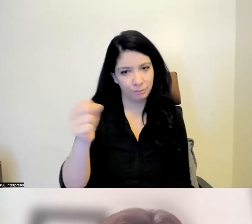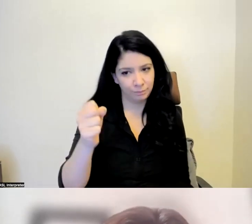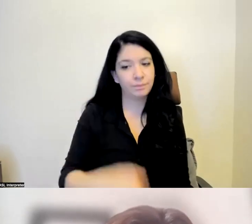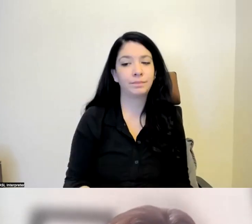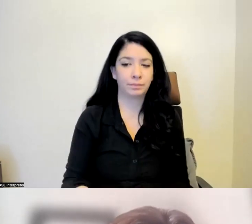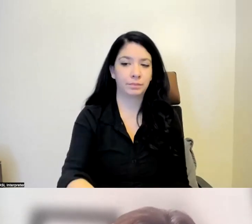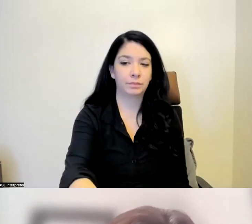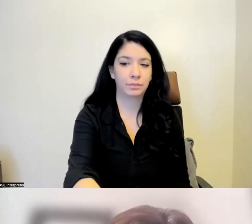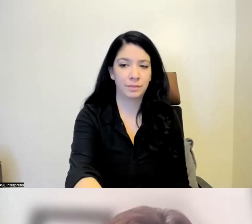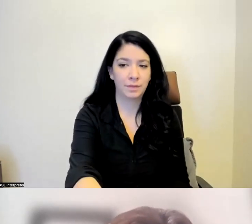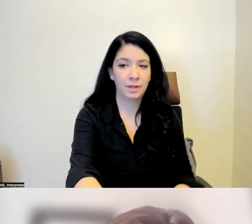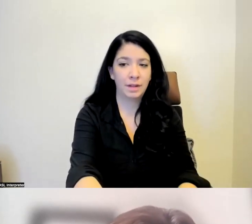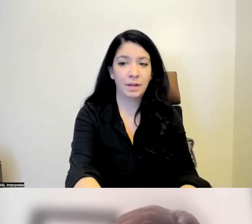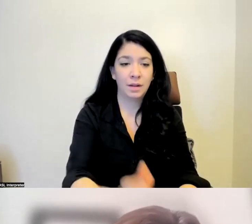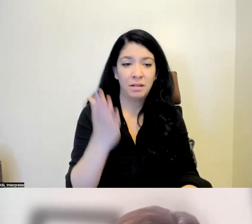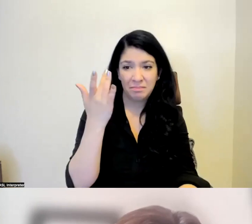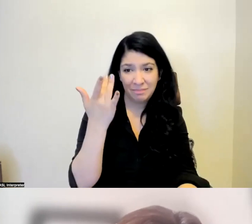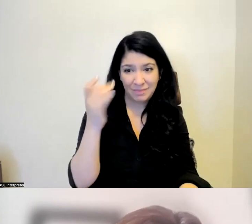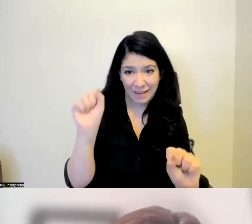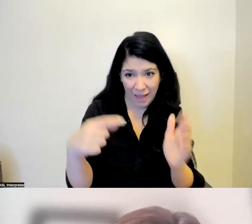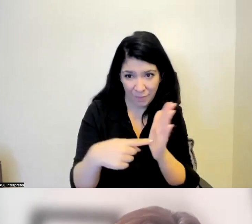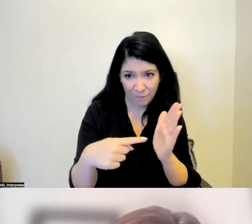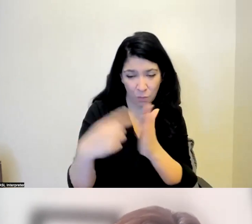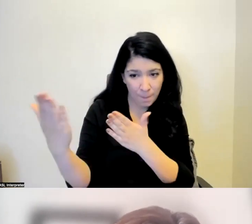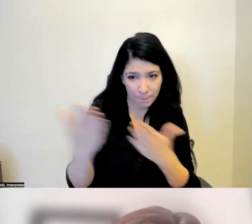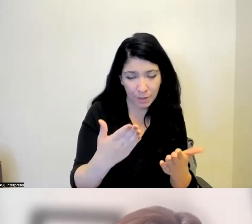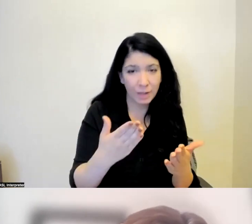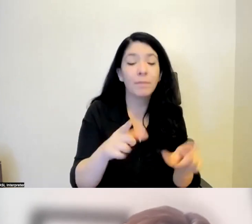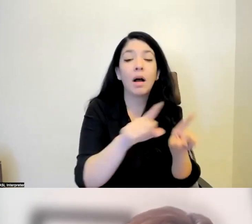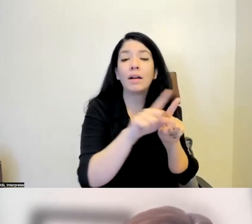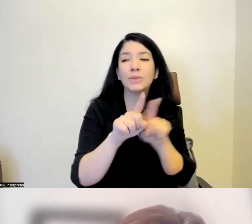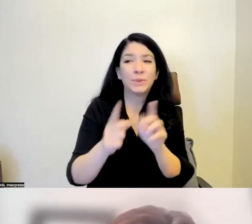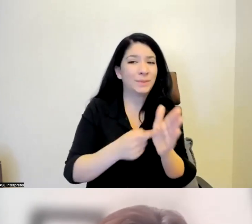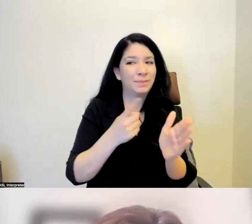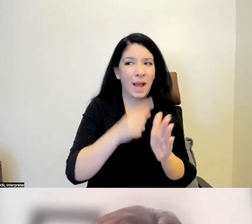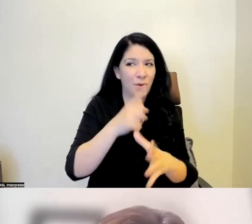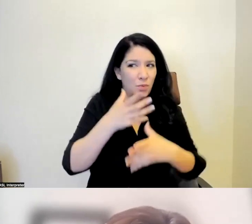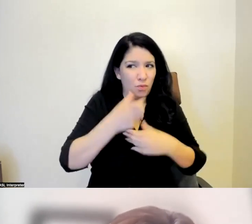can afford to and I don't always trust that they are going to be there. Even if we have